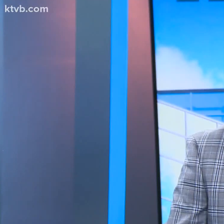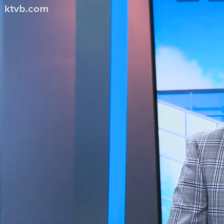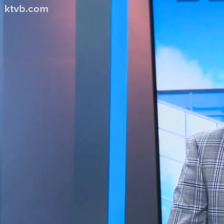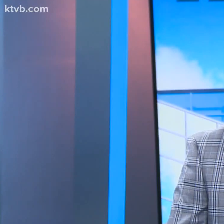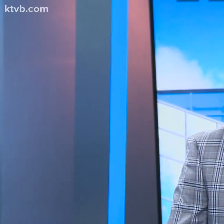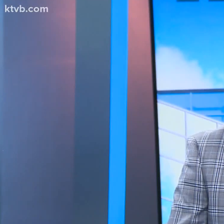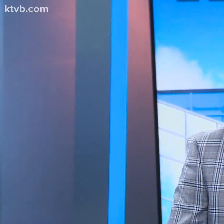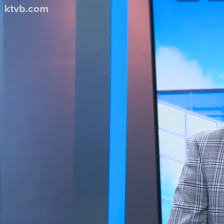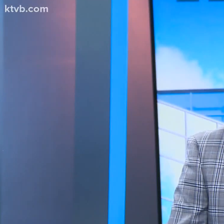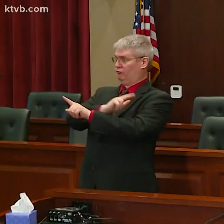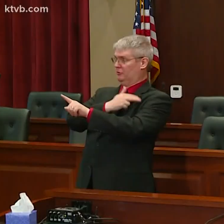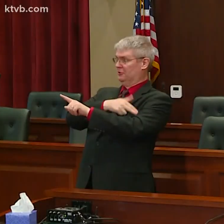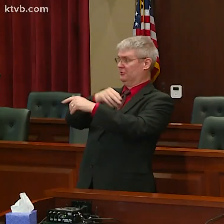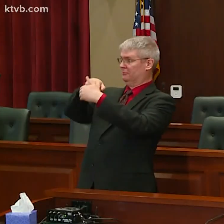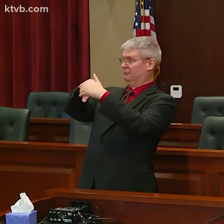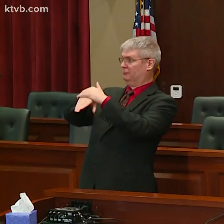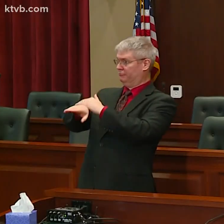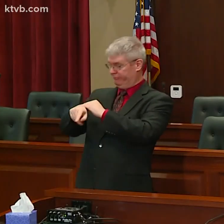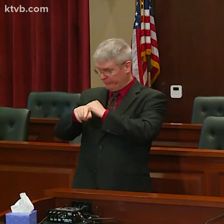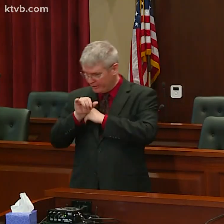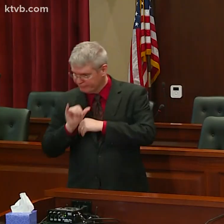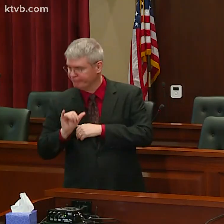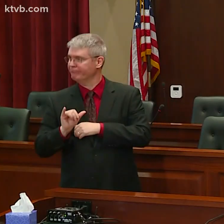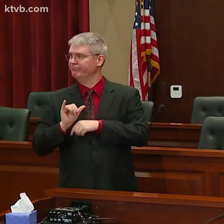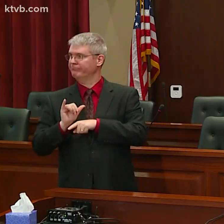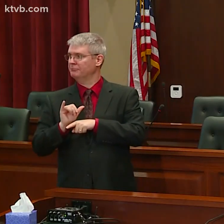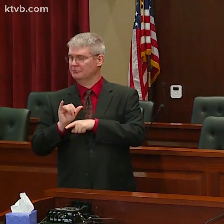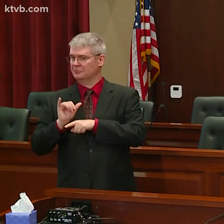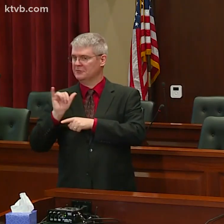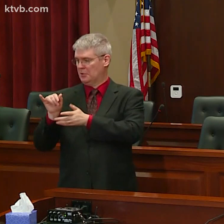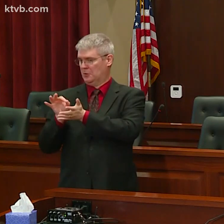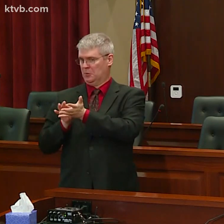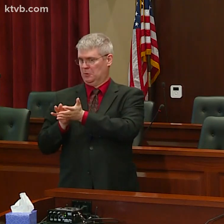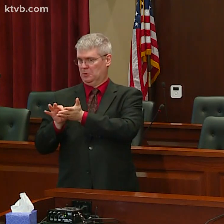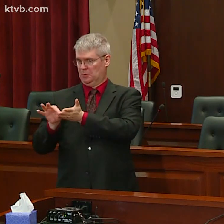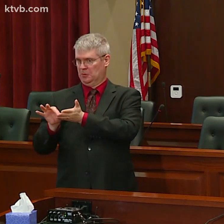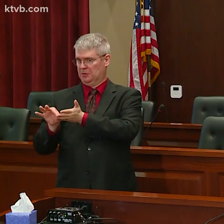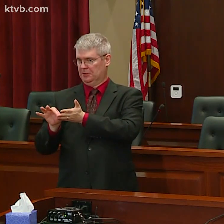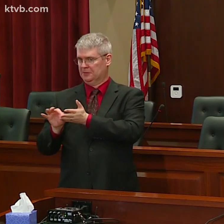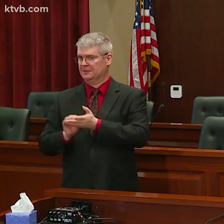THE THE NUMBER THE NUMBER OF THE NUMBER OF PEOPLE THE NUMBER OF PEOPLE HOSPITALIZED THE NUMBER OF PEOPLE HOSPITALIZED IS THE NUMBER OF PEOPLE HOSPITALIZED IS STILL THE NUMBER OF PEOPLE HOSPITALIZED IS STILL TOO THE NUMBER OF PEOPLE HOSPITALIZED IS STILL TOO HIGH. HOSPITALIZED IS STILL TOO HIGH. HOSPITALIZED IS STILL TOO HIGH. "THE HOSPITALIZED IS STILL TOO HIGH. "THE ACTUAL HOSPITALIZED IS STILL TOO HIGH. "THE ACTUAL BURDEN HOSPITALIZED IS STILL TOO HIGH. "THE ACTUAL BURDEN OF TOO HIGH. "THE ACTUAL BURDEN OF TOO HIGH. "THE ACTUAL BURDEN OF HOW TOO HIGH. "THE ACTUAL BURDEN OF HOW MANY TOO HIGH. "THE ACTUAL BURDEN OF HOW MANY PEOPLE TOO HIGH. "THE ACTUAL BURDEN OF HOW MANY PEOPLE TOTAL "THE ACTUAL BURDEN OF HOW MANY PEOPLE TOTAL "THE ACTUAL BURDEN OF HOW MANY PEOPLE TOTAL ARE "THE ACTUAL BURDEN OF HOW MANY PEOPLE TOTAL ARE ACTUALLY "THE ACTUAL BURDEN OF HOW MANY PEOPLE TOTAL ARE ACTUALLY SLOWLY